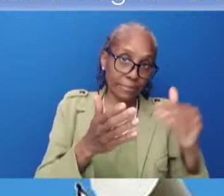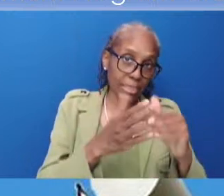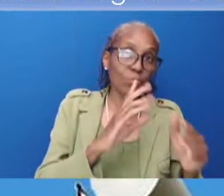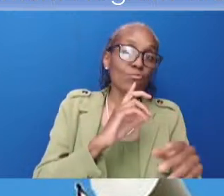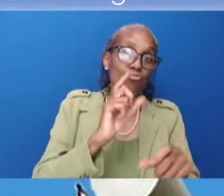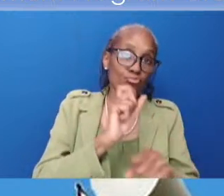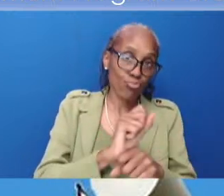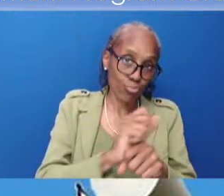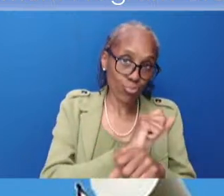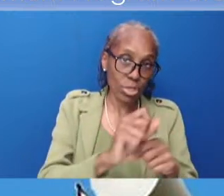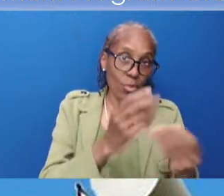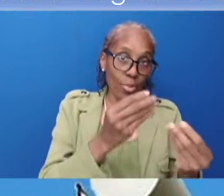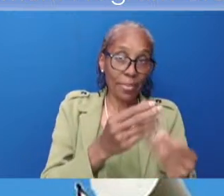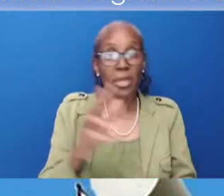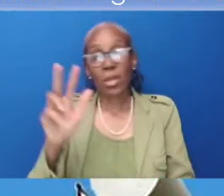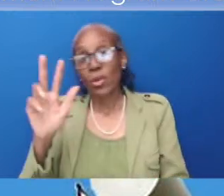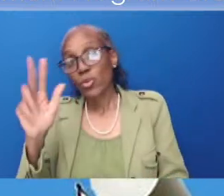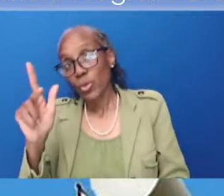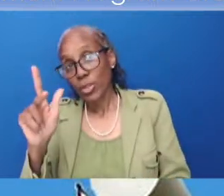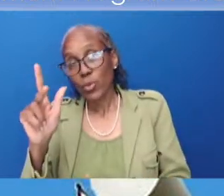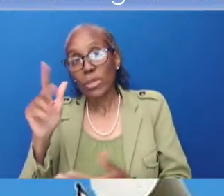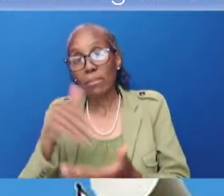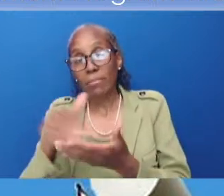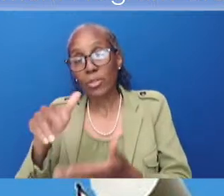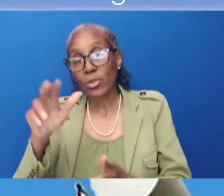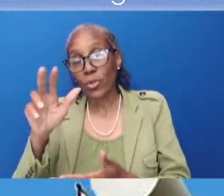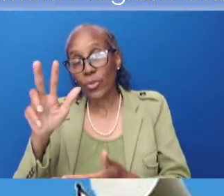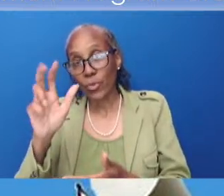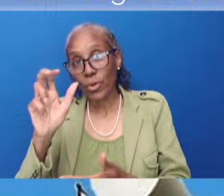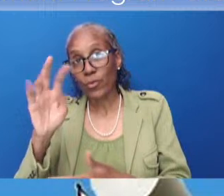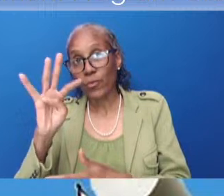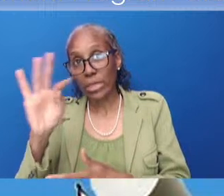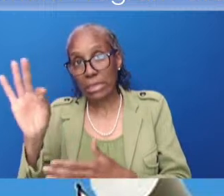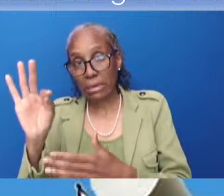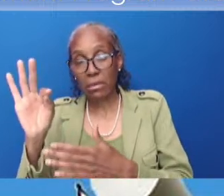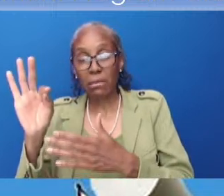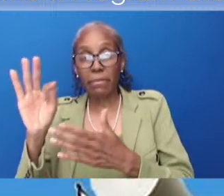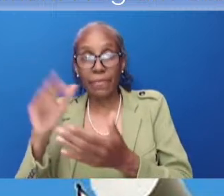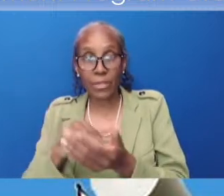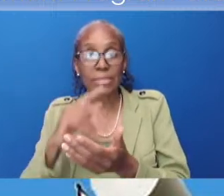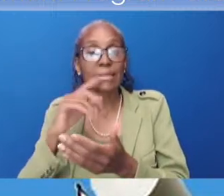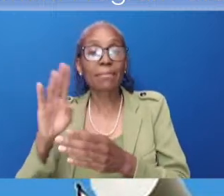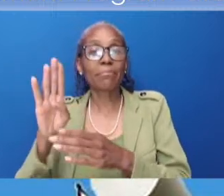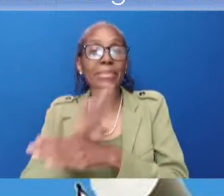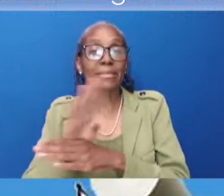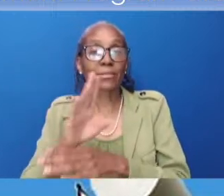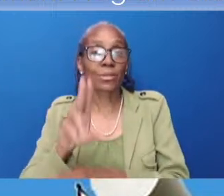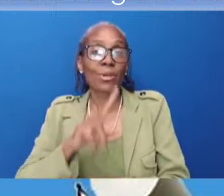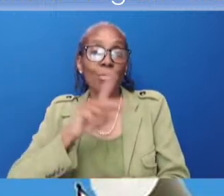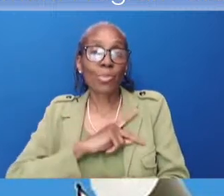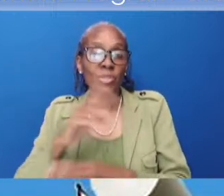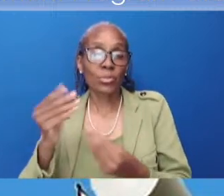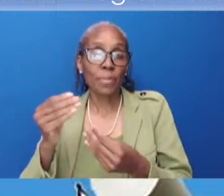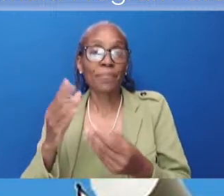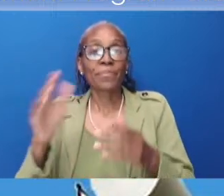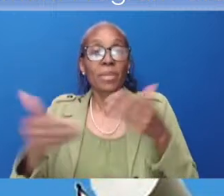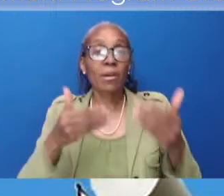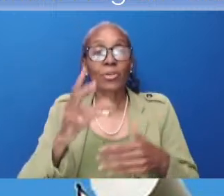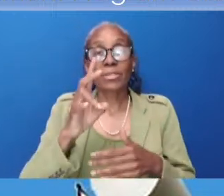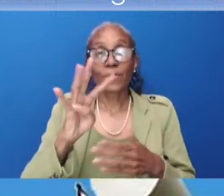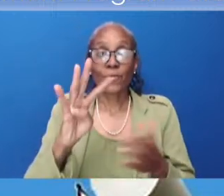INVESTMENT TO BE SPLIT AS